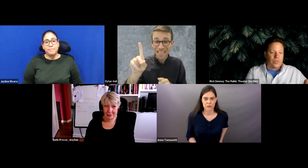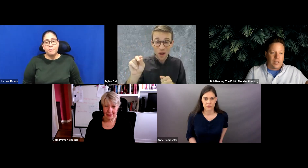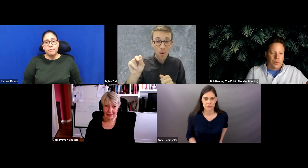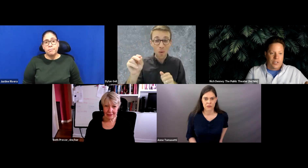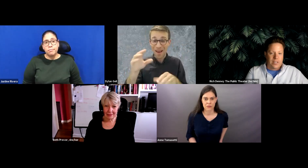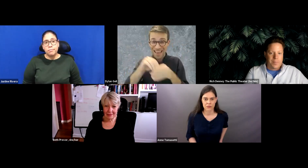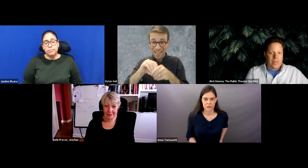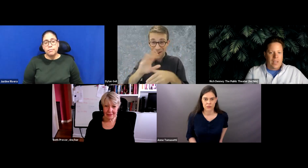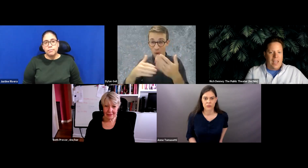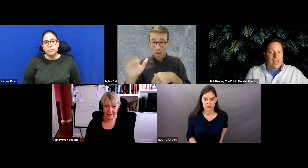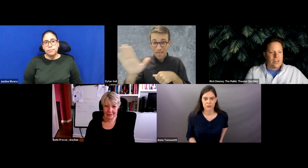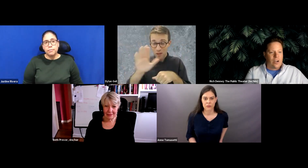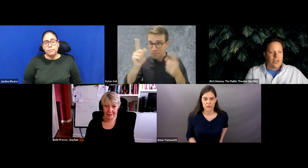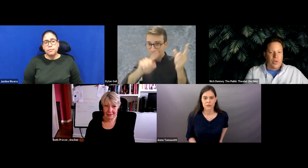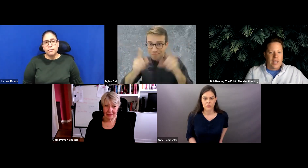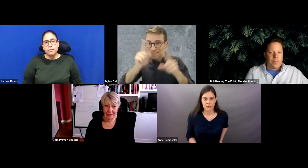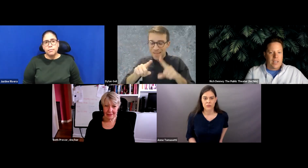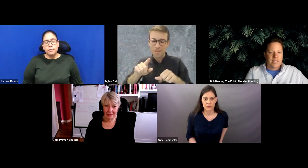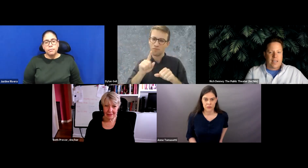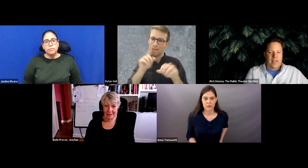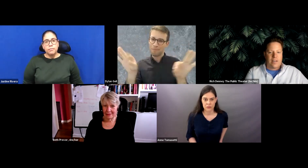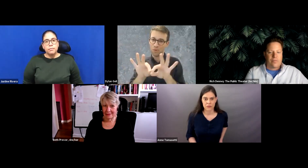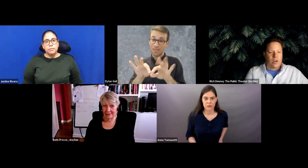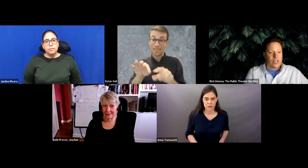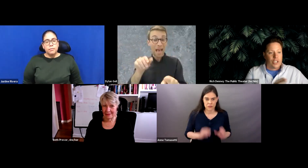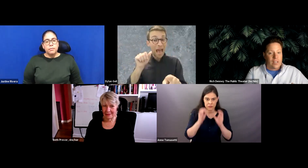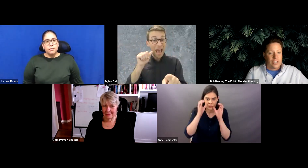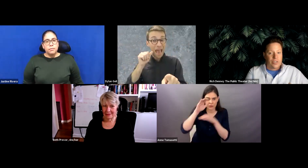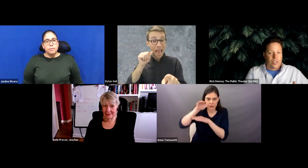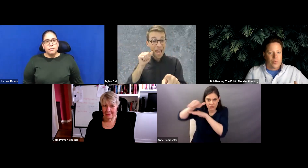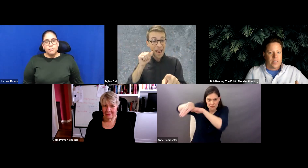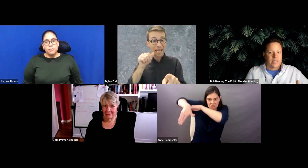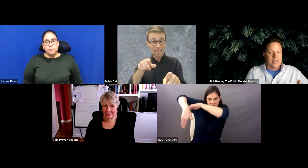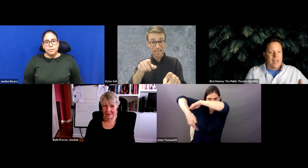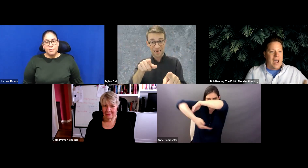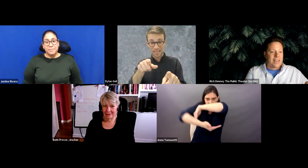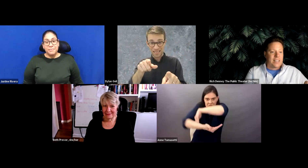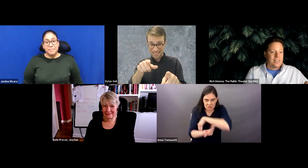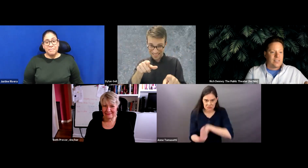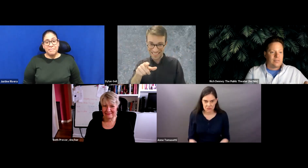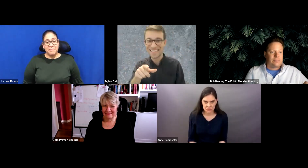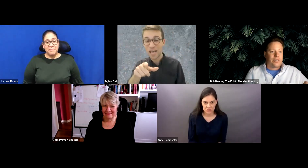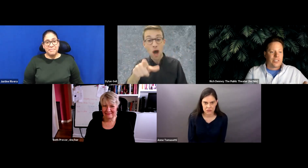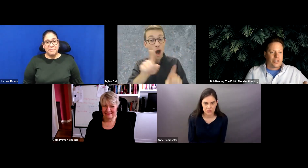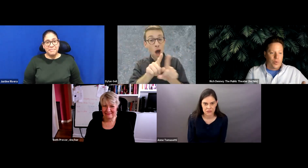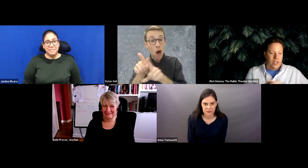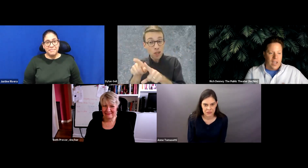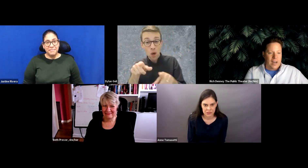really important. Anne also hit a piece of one of the challenges which was acting versus interpreting. Go ahead.